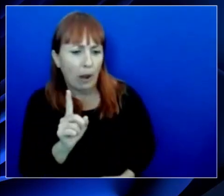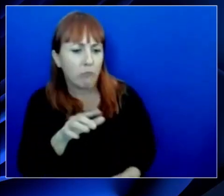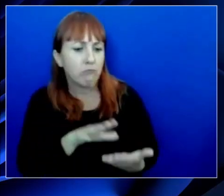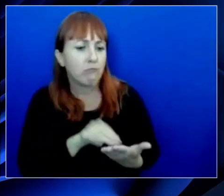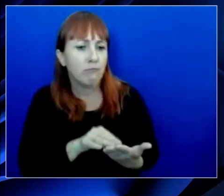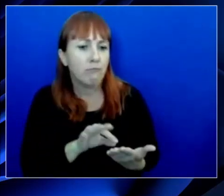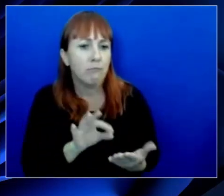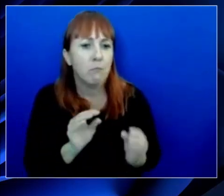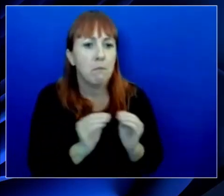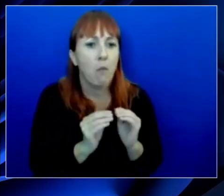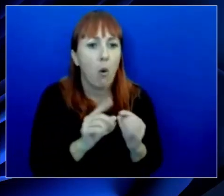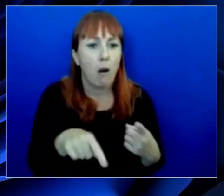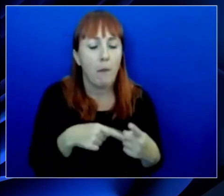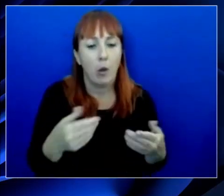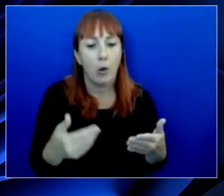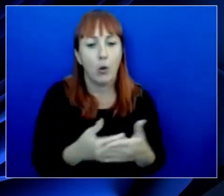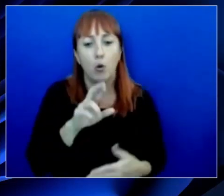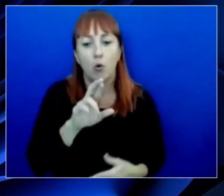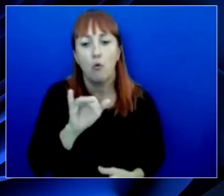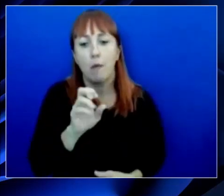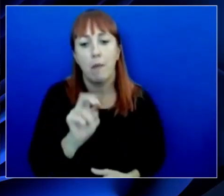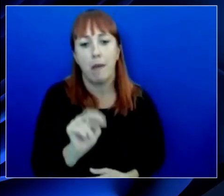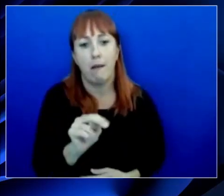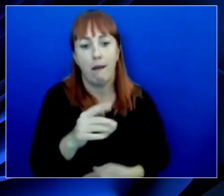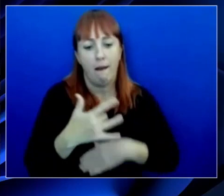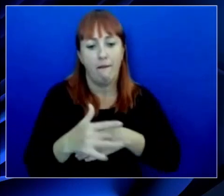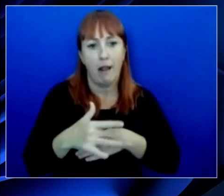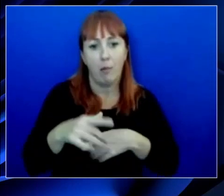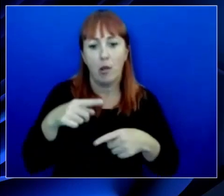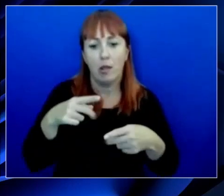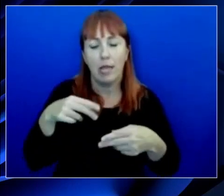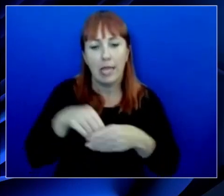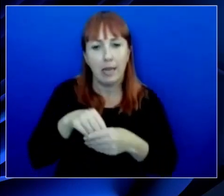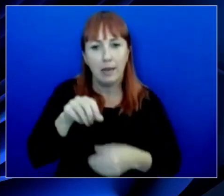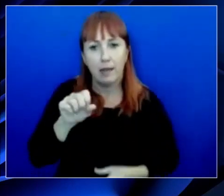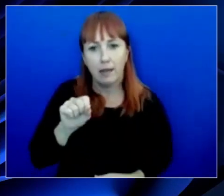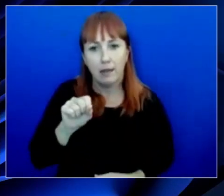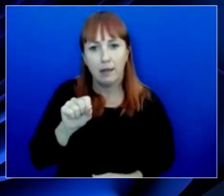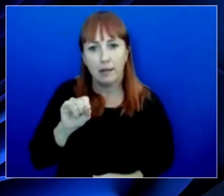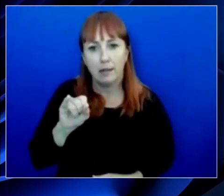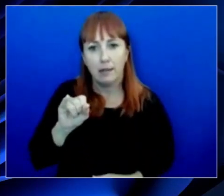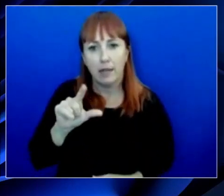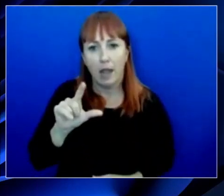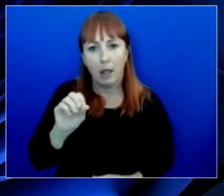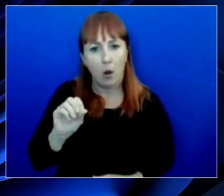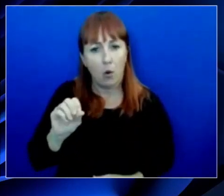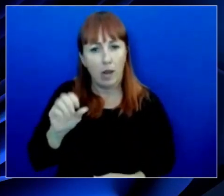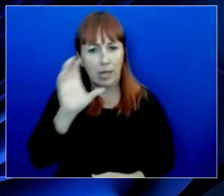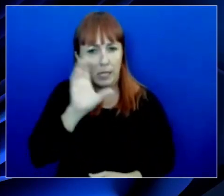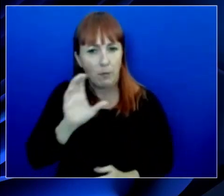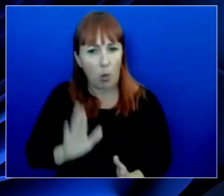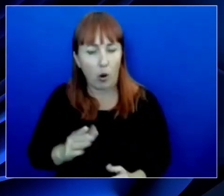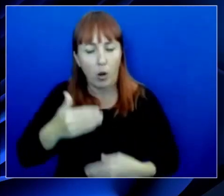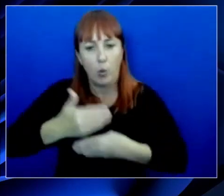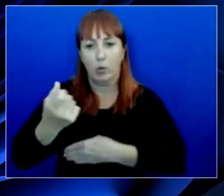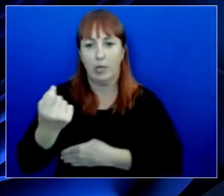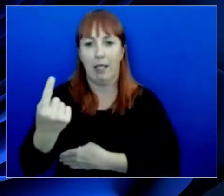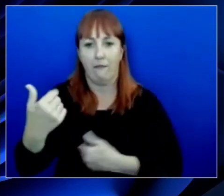learn more about the new ribbon available in File Explorer in Windows 11 and which commands were used to